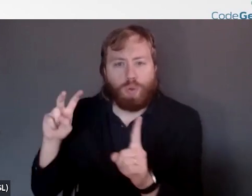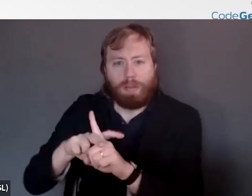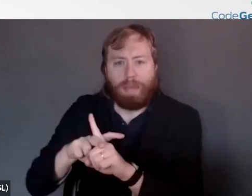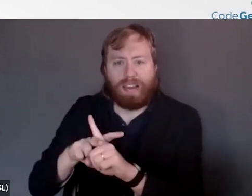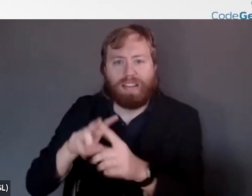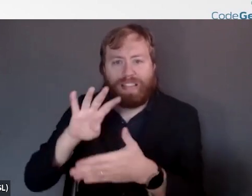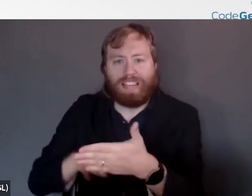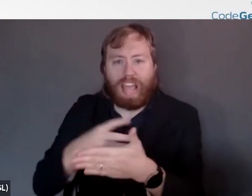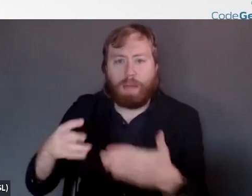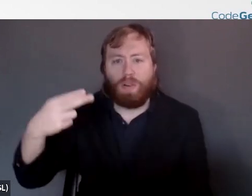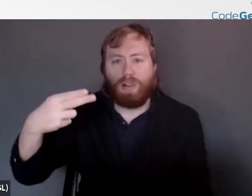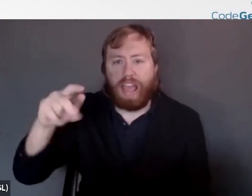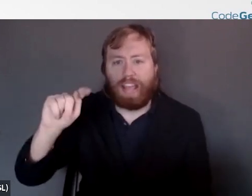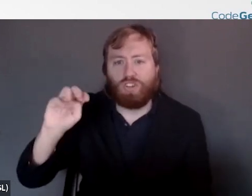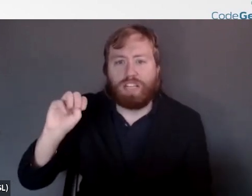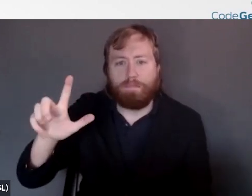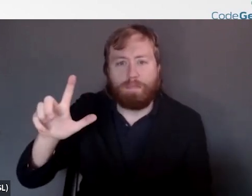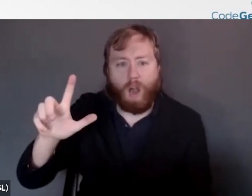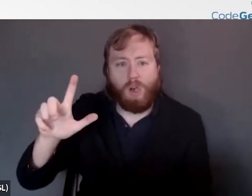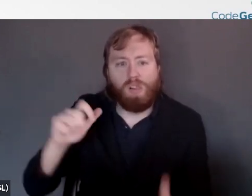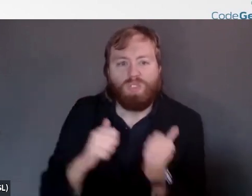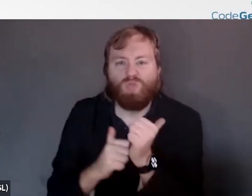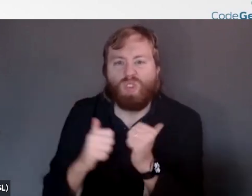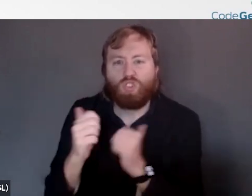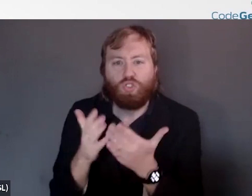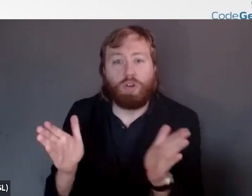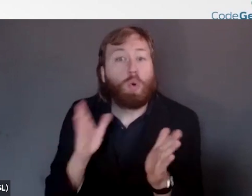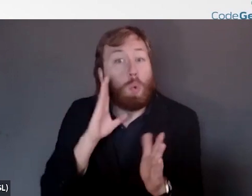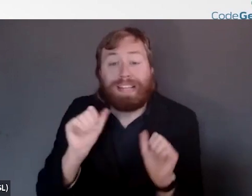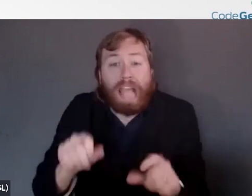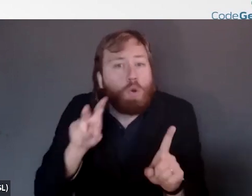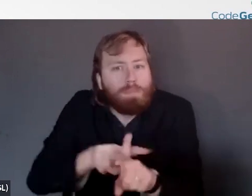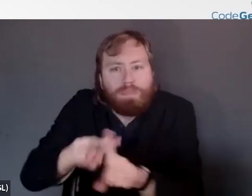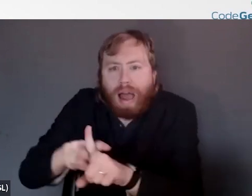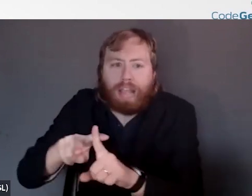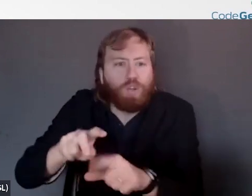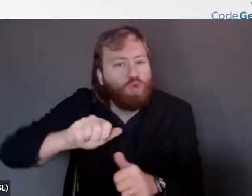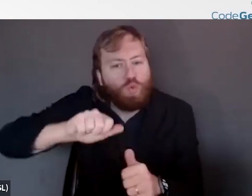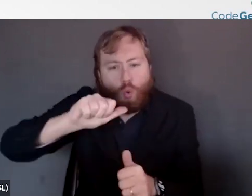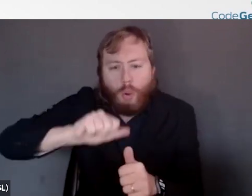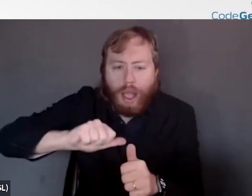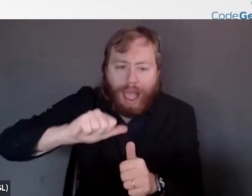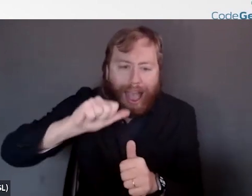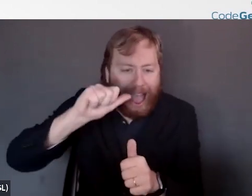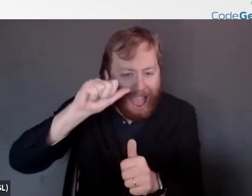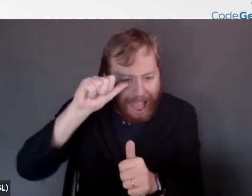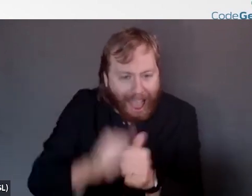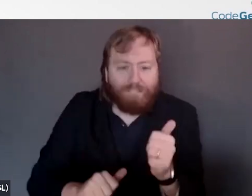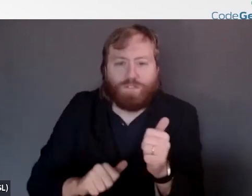That's applicable to every HTML table you create on the web. We hope this is actually helpful for you as you're building tables,